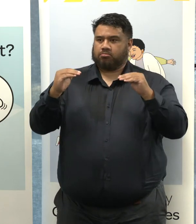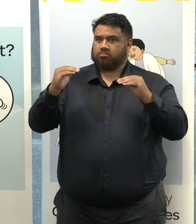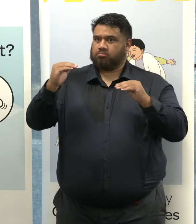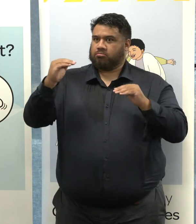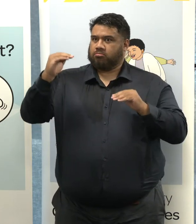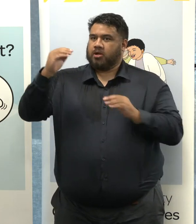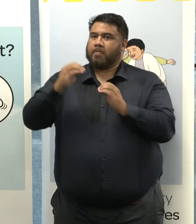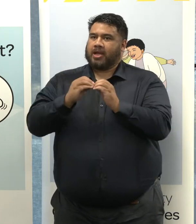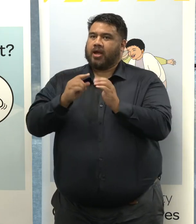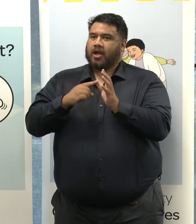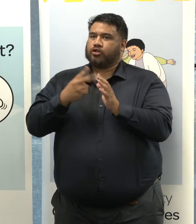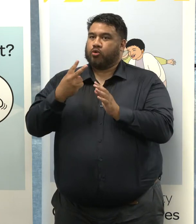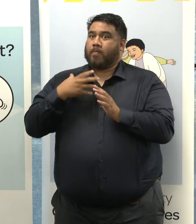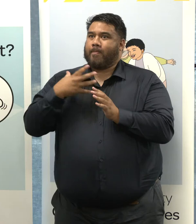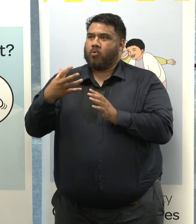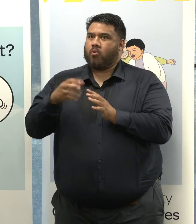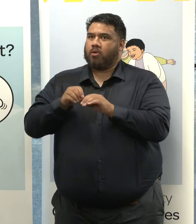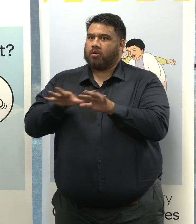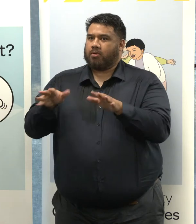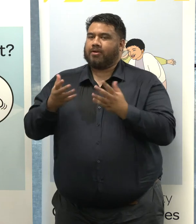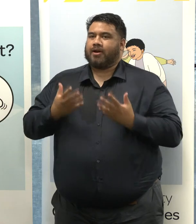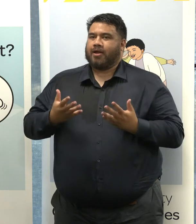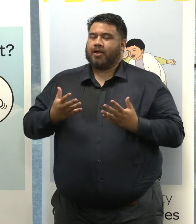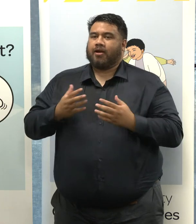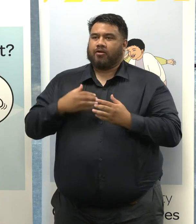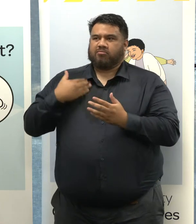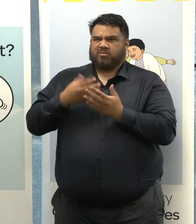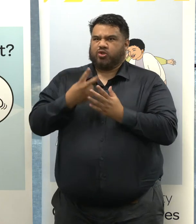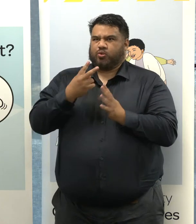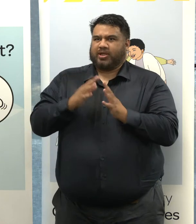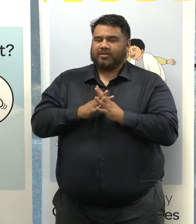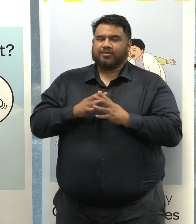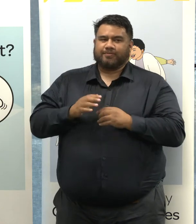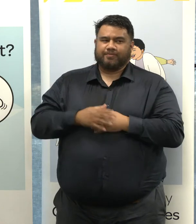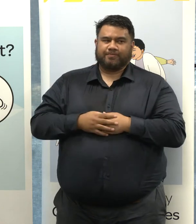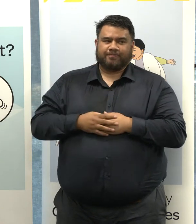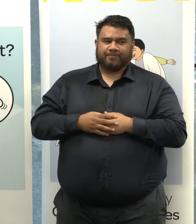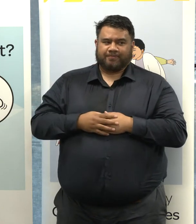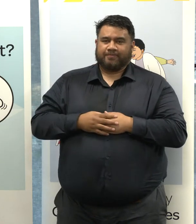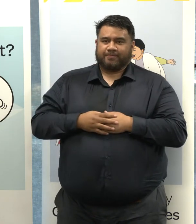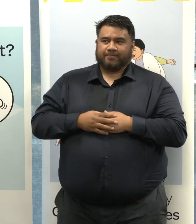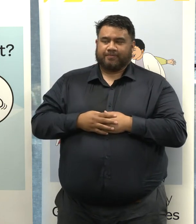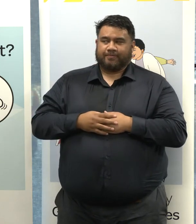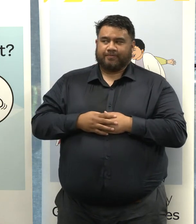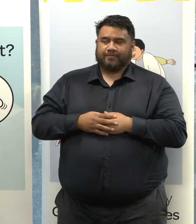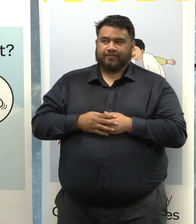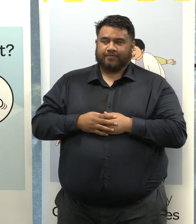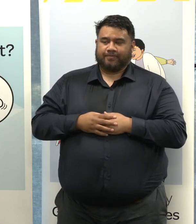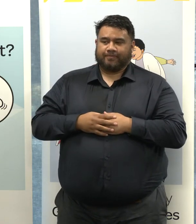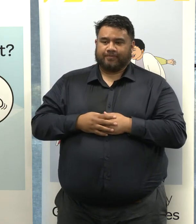sequencing, we have seen a growth in proportion of the